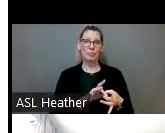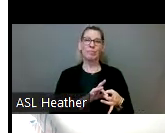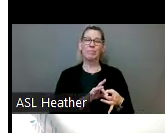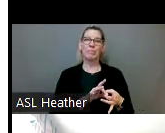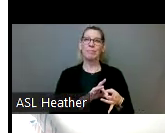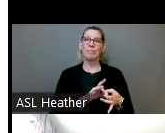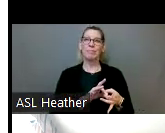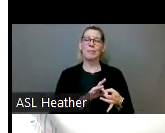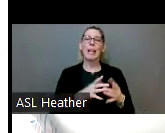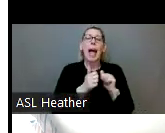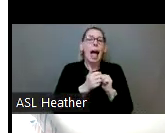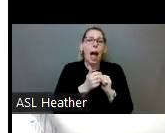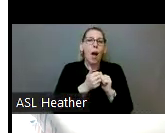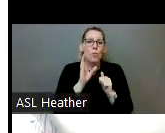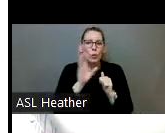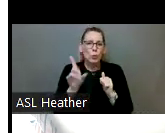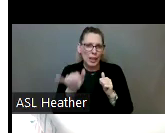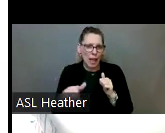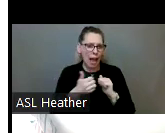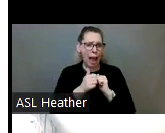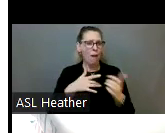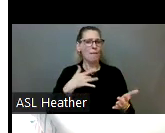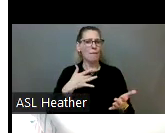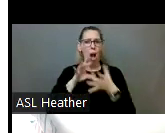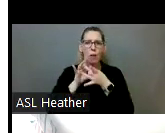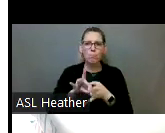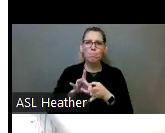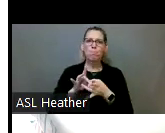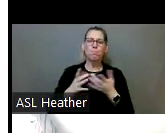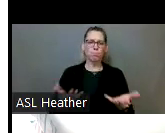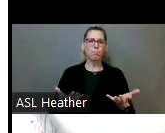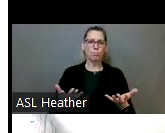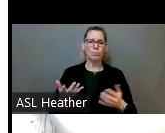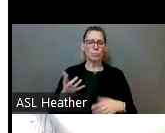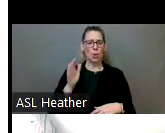build a connection and belonging? You know, what are those things those strategies we